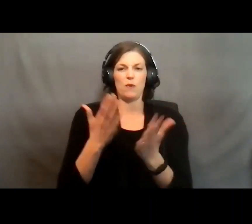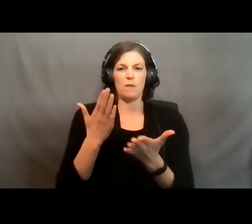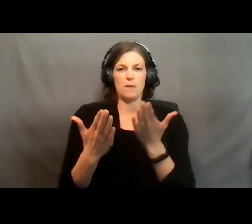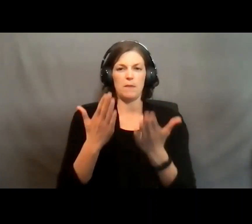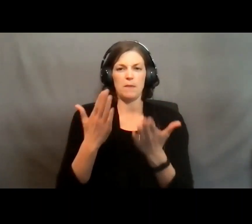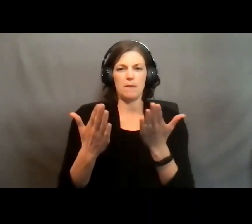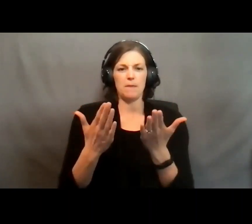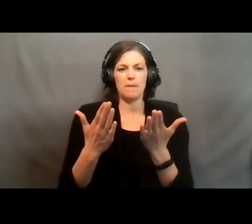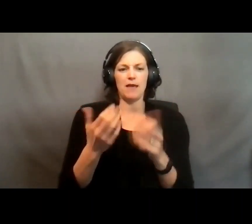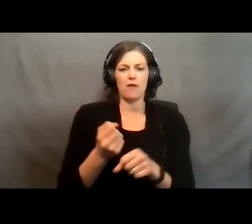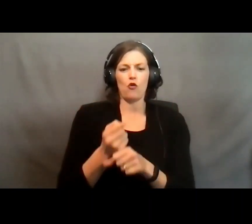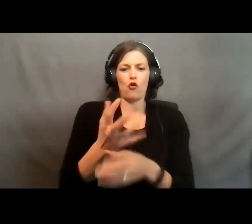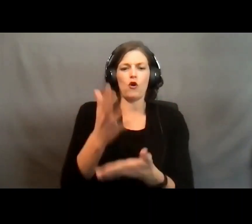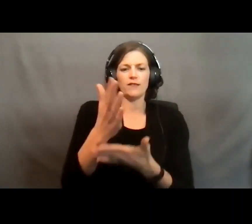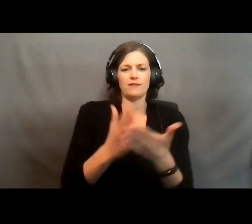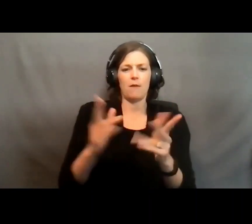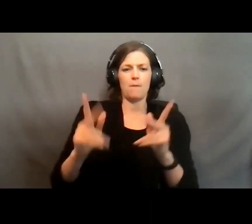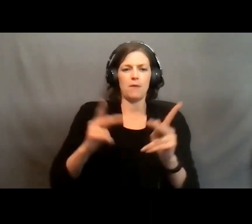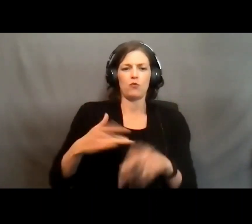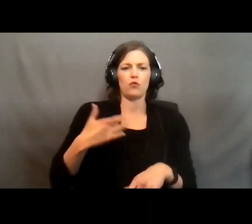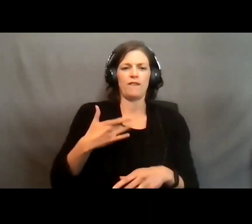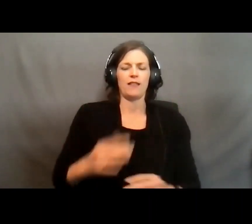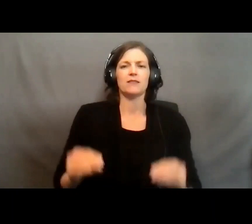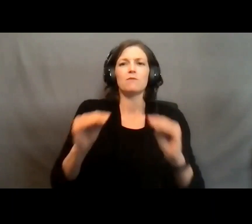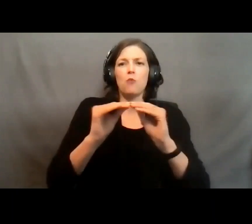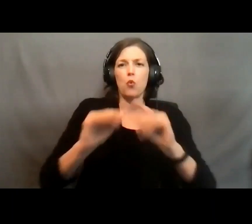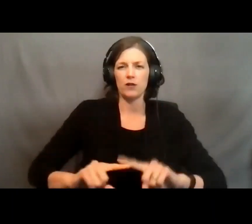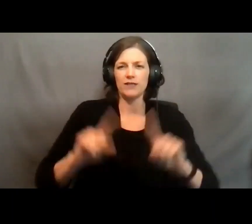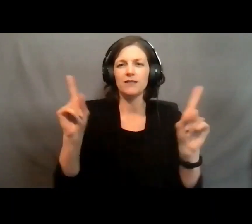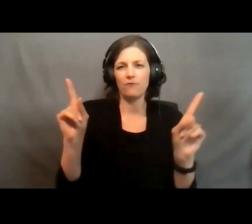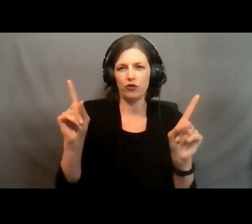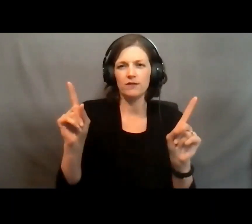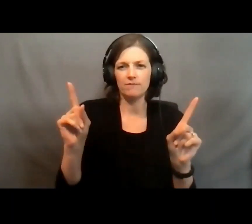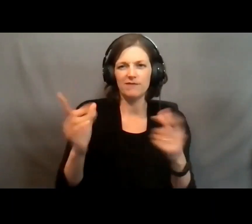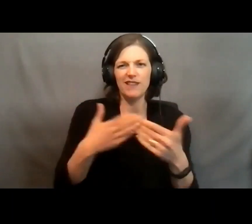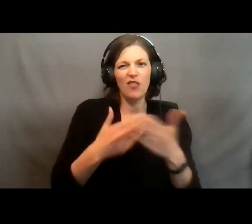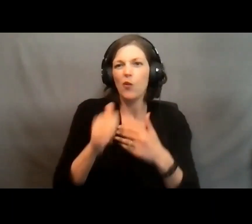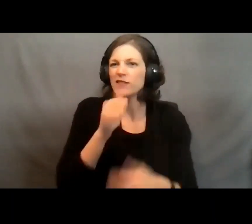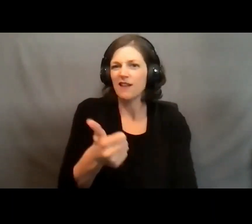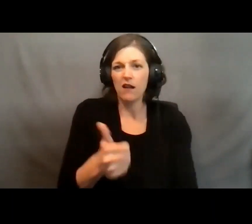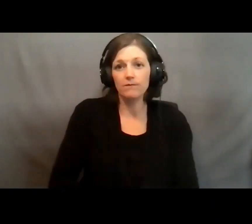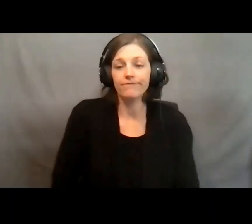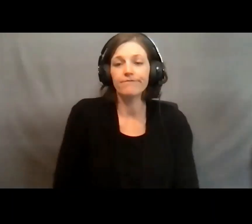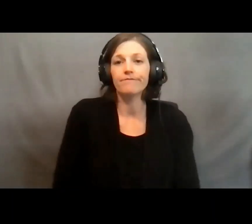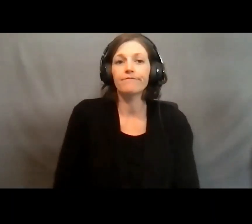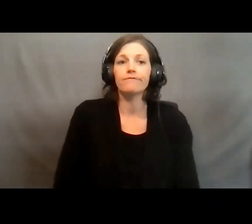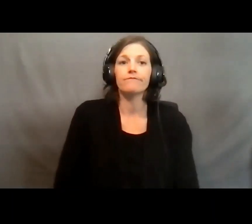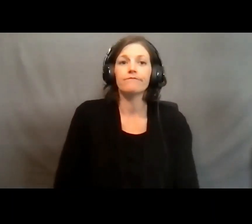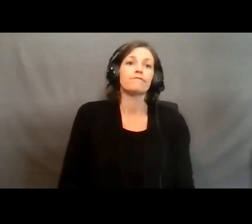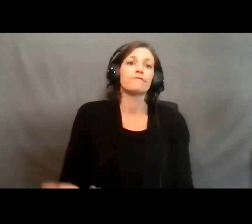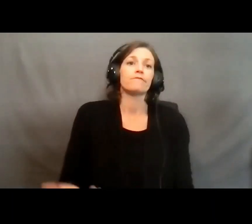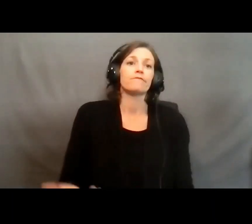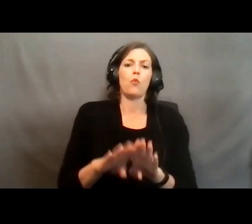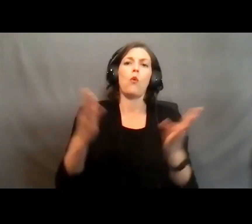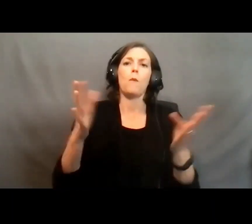13:37:19 it's more different than not. 13:37:23 We will open it up to the fact sheets that 13:37:33 Tony and I just mentioned,